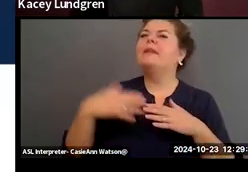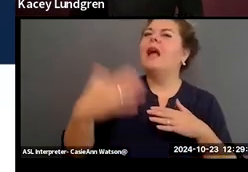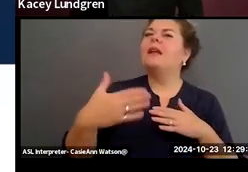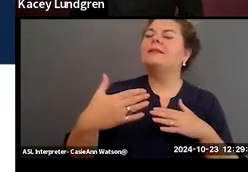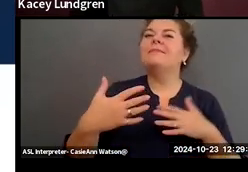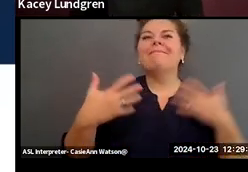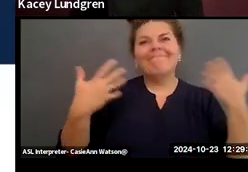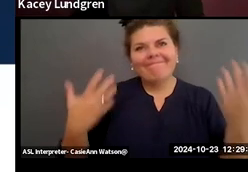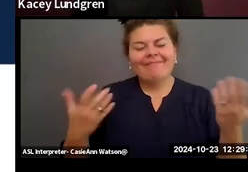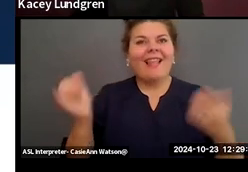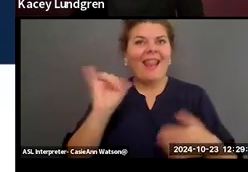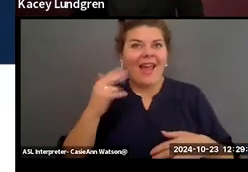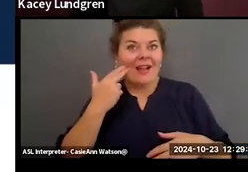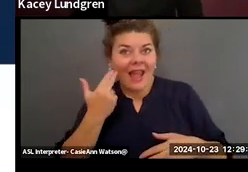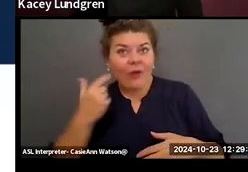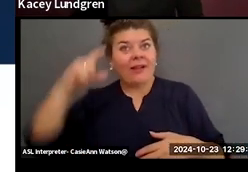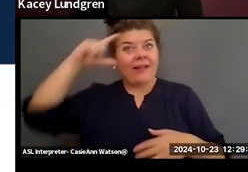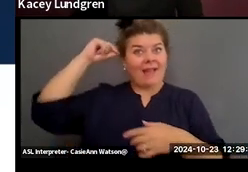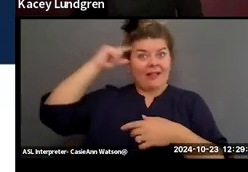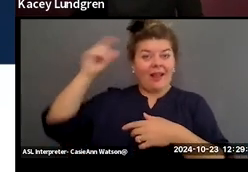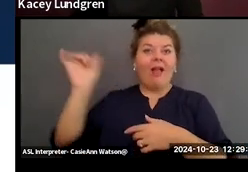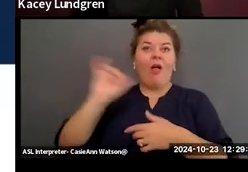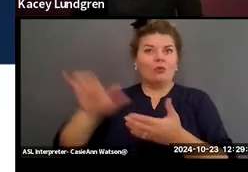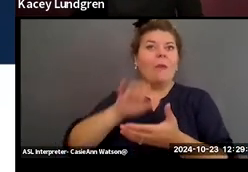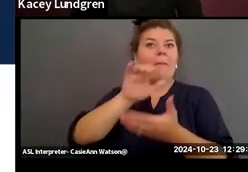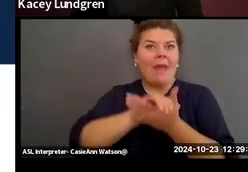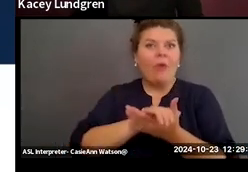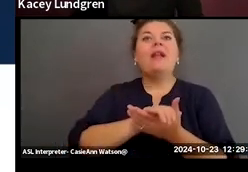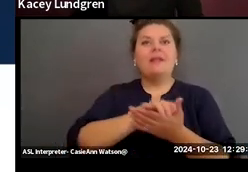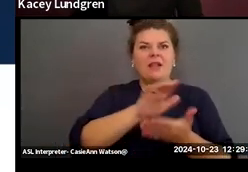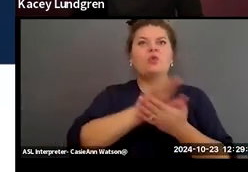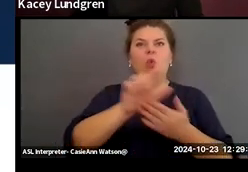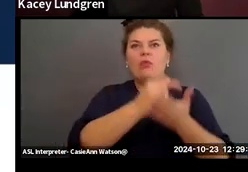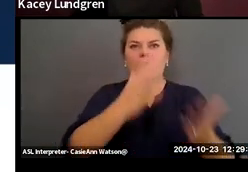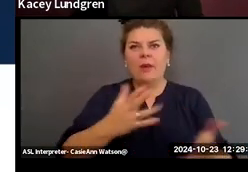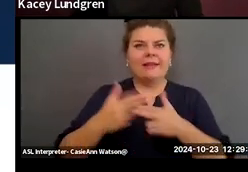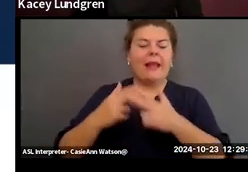Like Clerc, Gallaudet also married one of his school's graduates. Her name was Sophia Fowler,